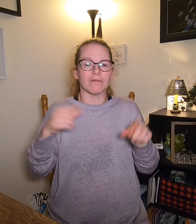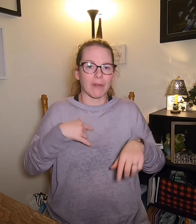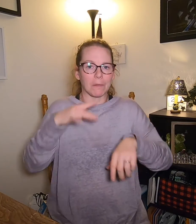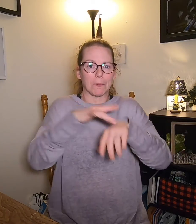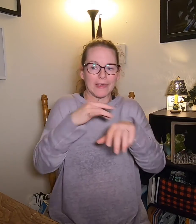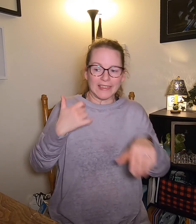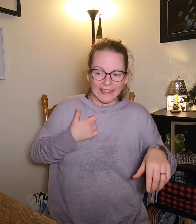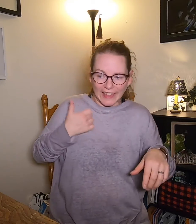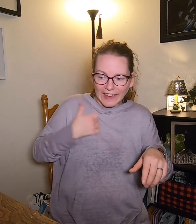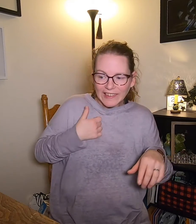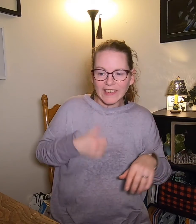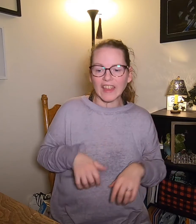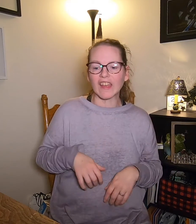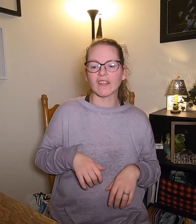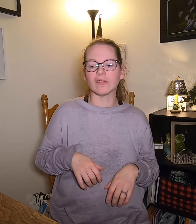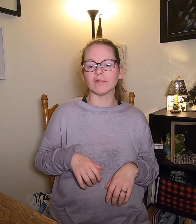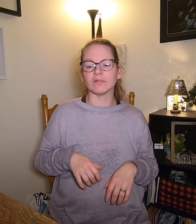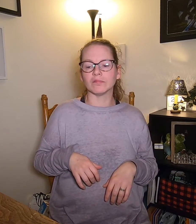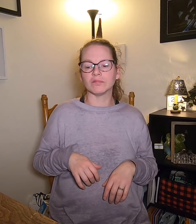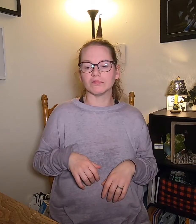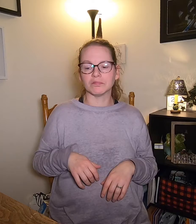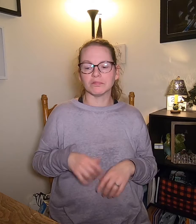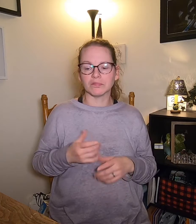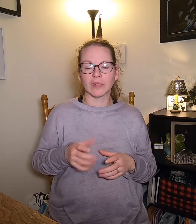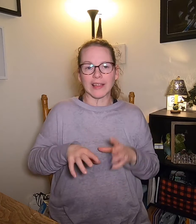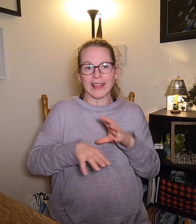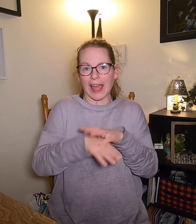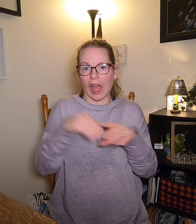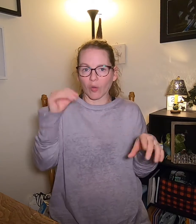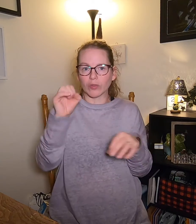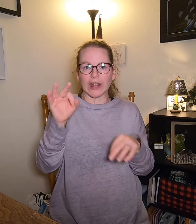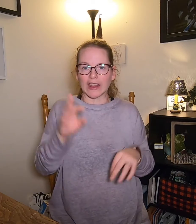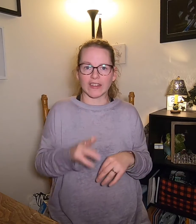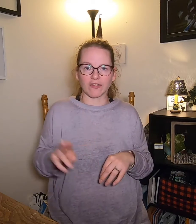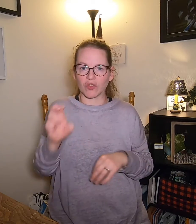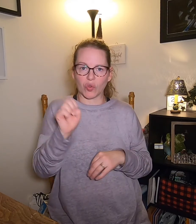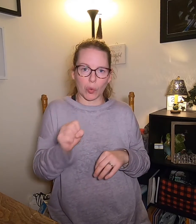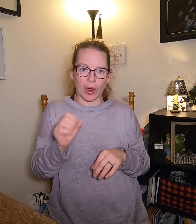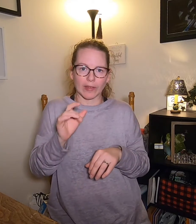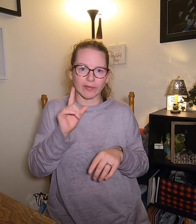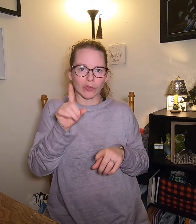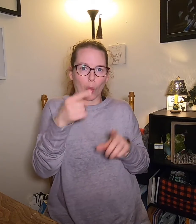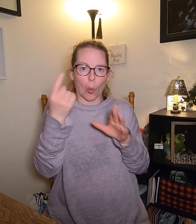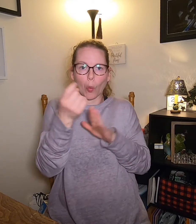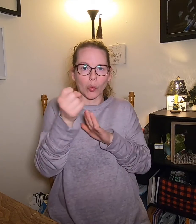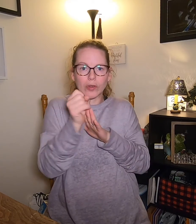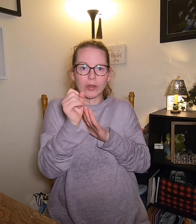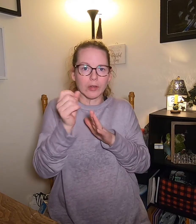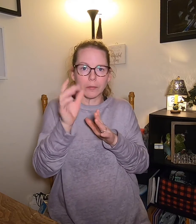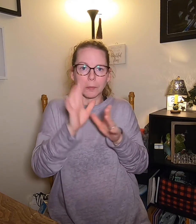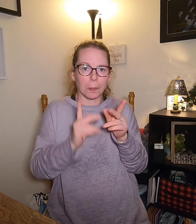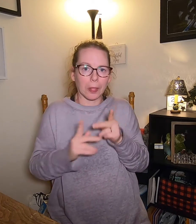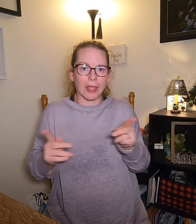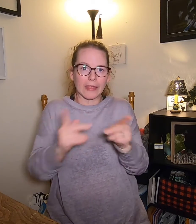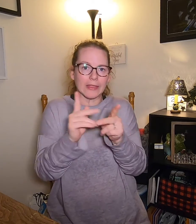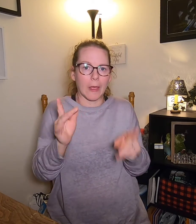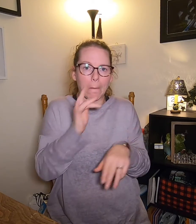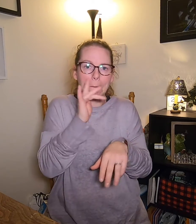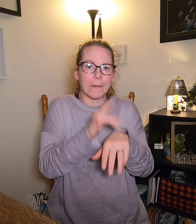But I've been to Canada is the only out of states I've been to